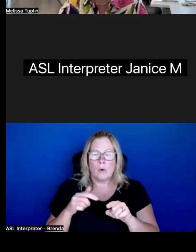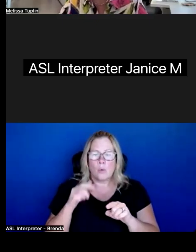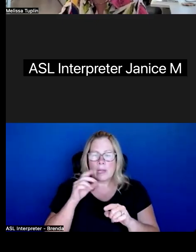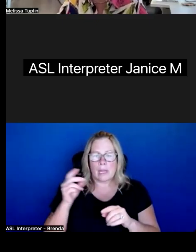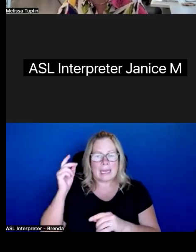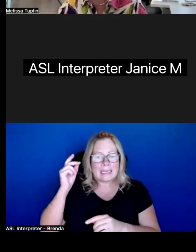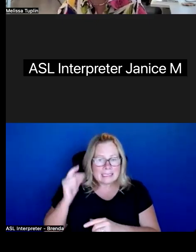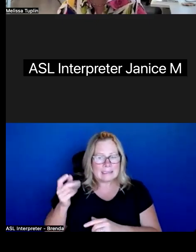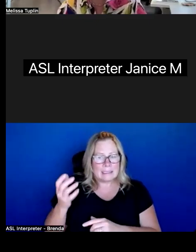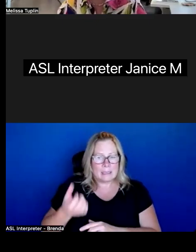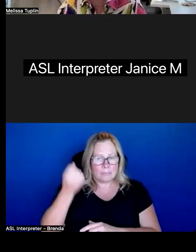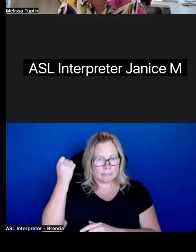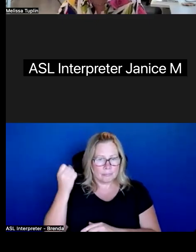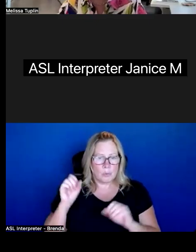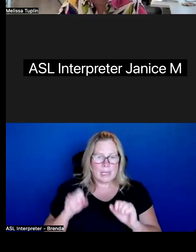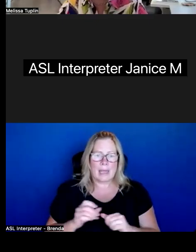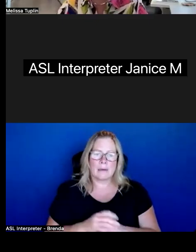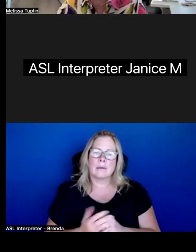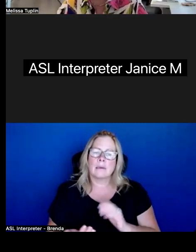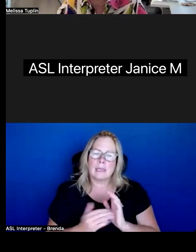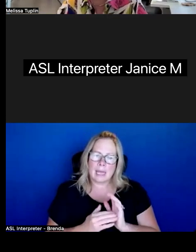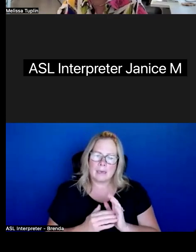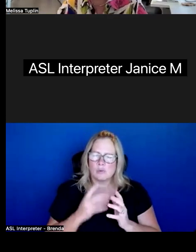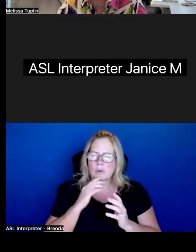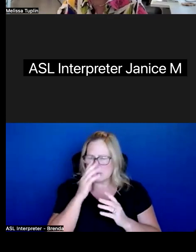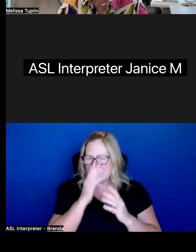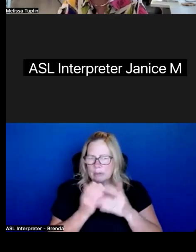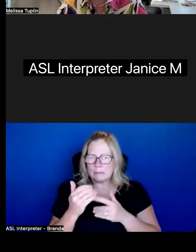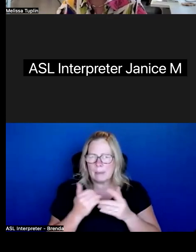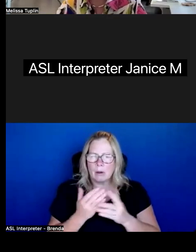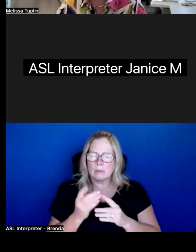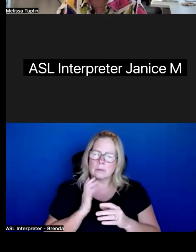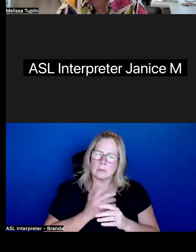just to kind of be aware of our commitment to you and in terms of our funding relationship,